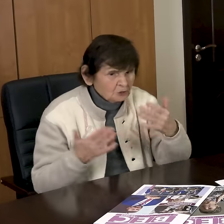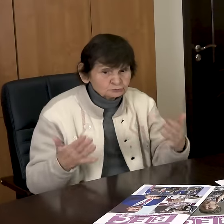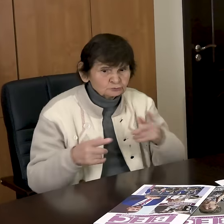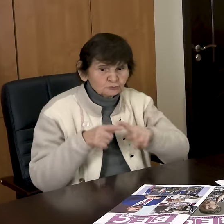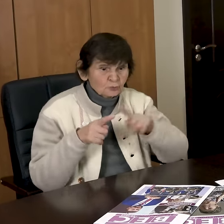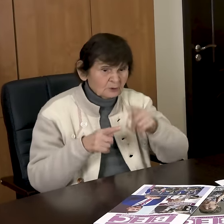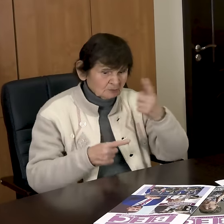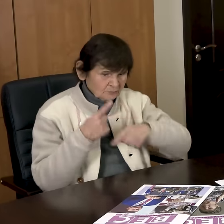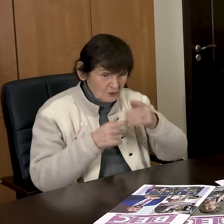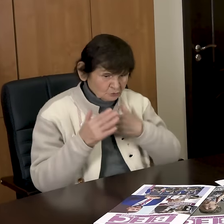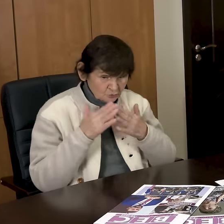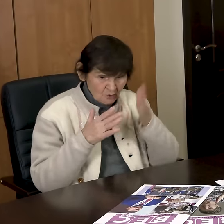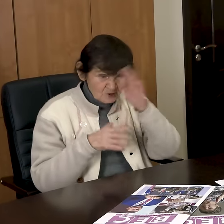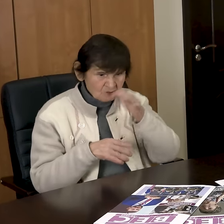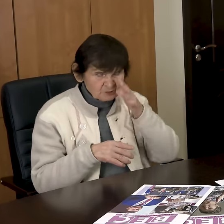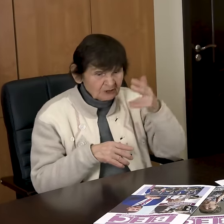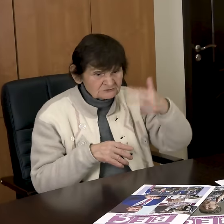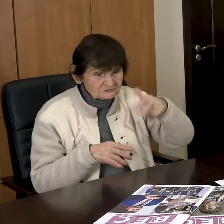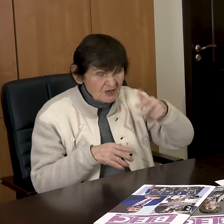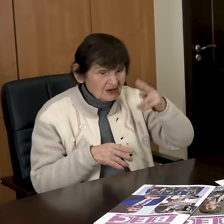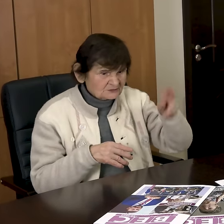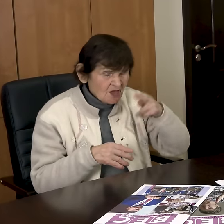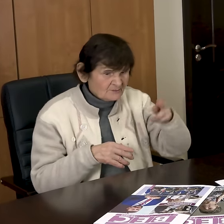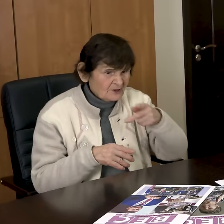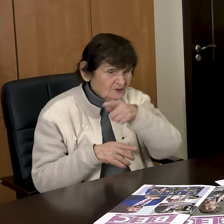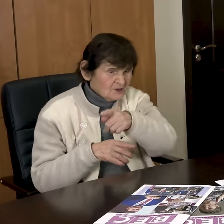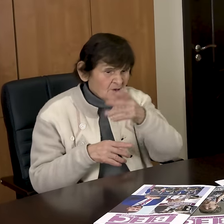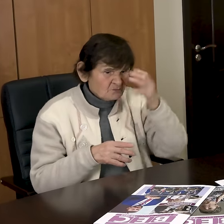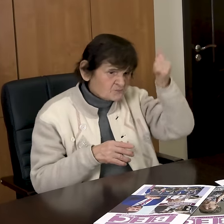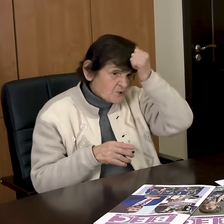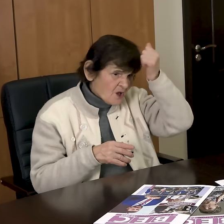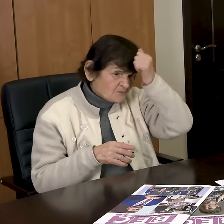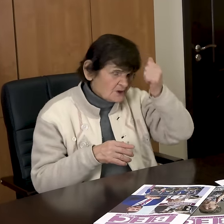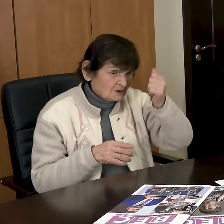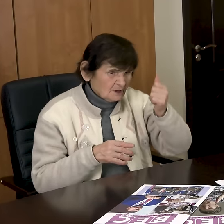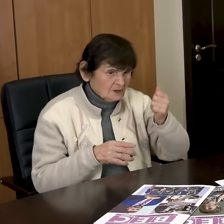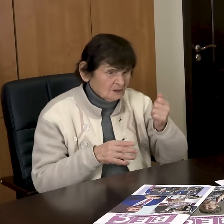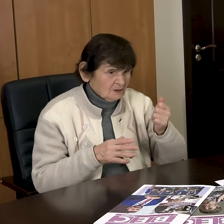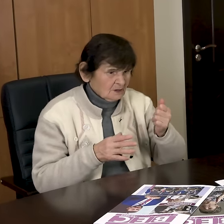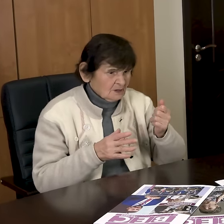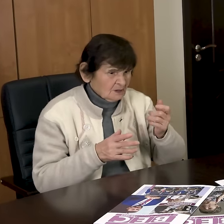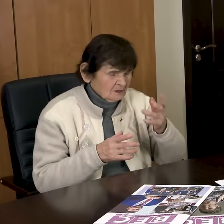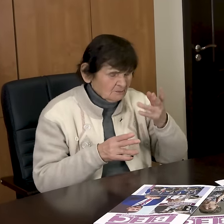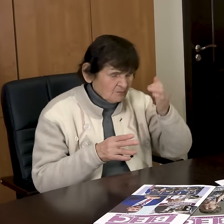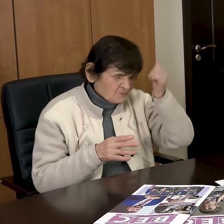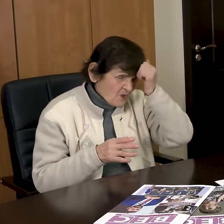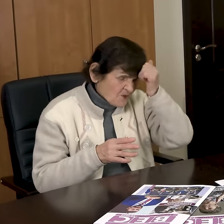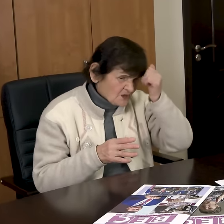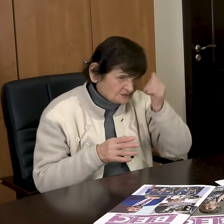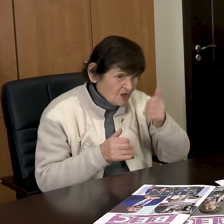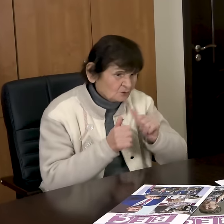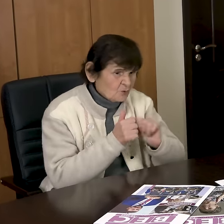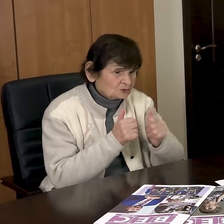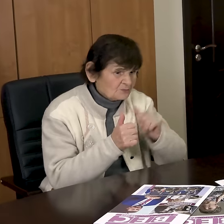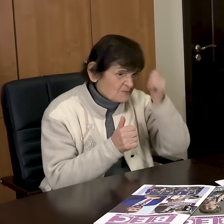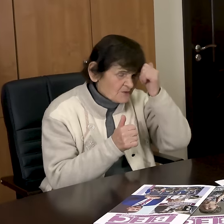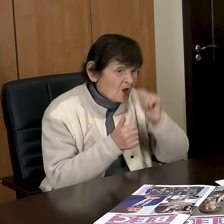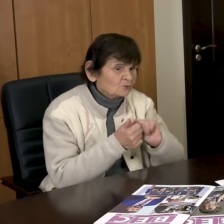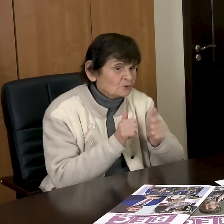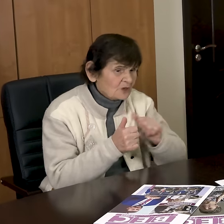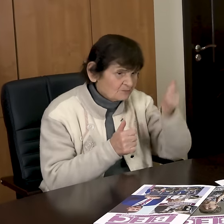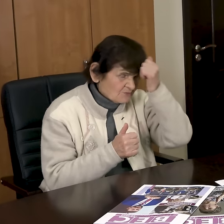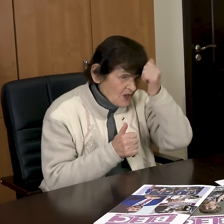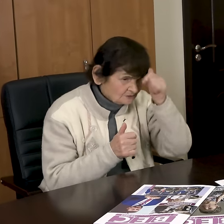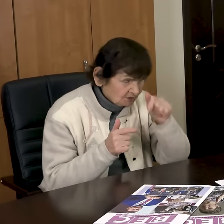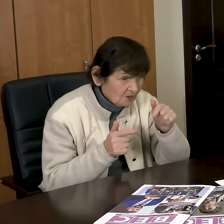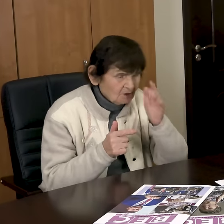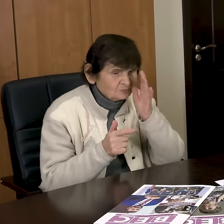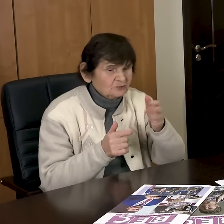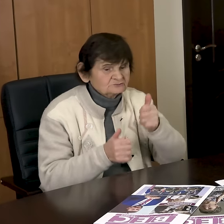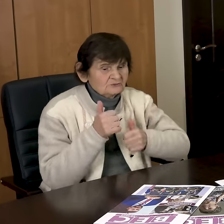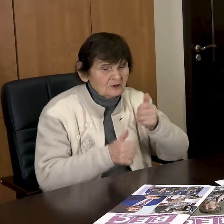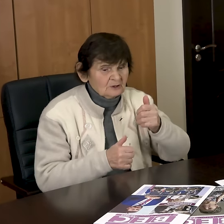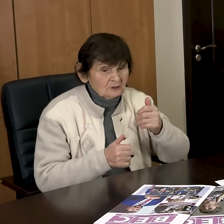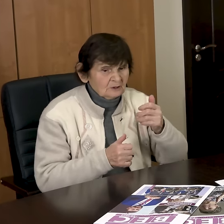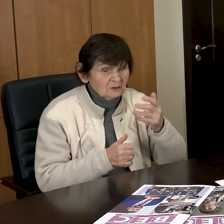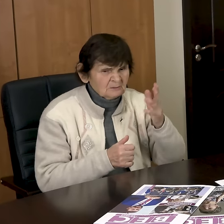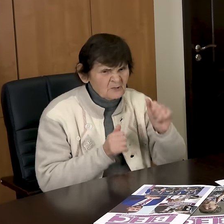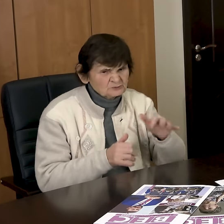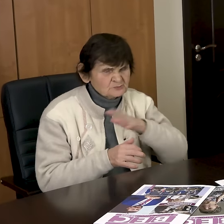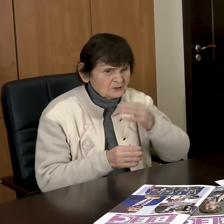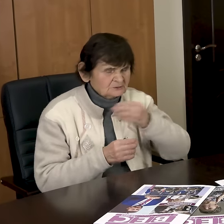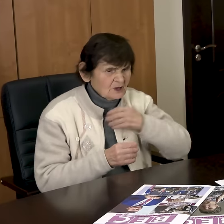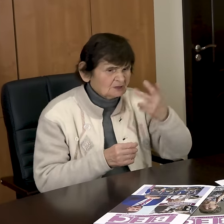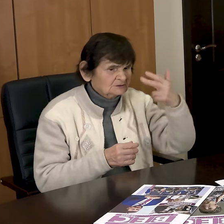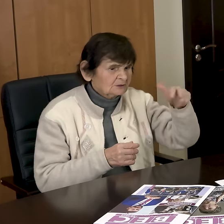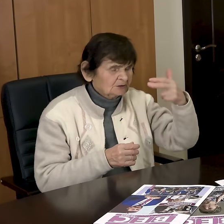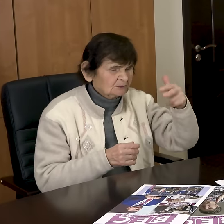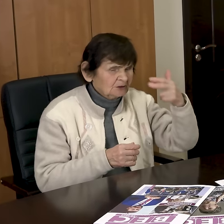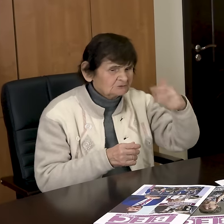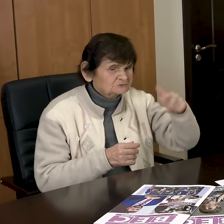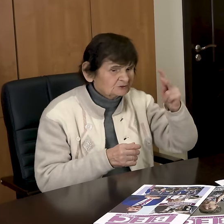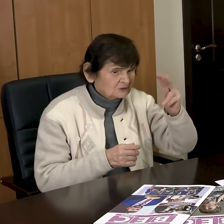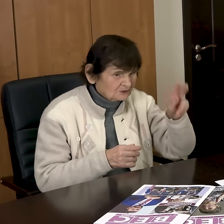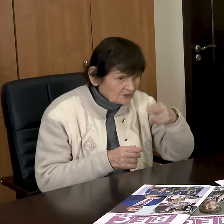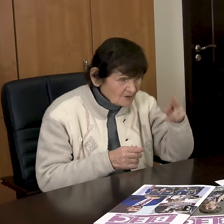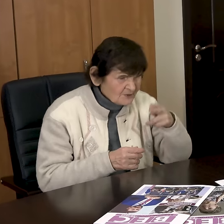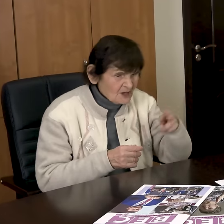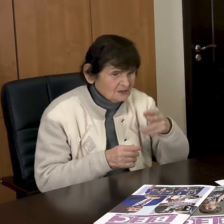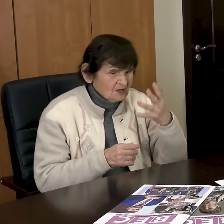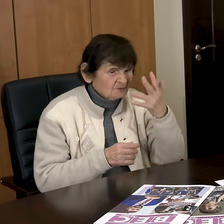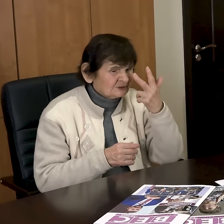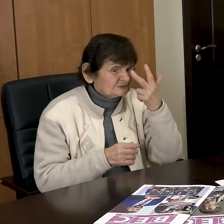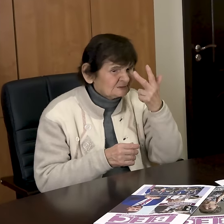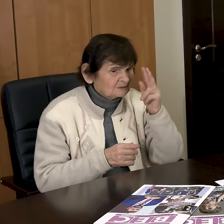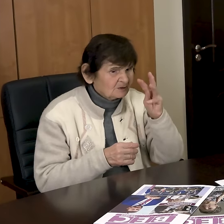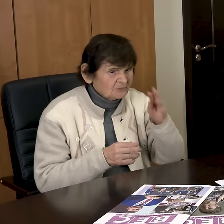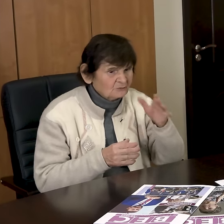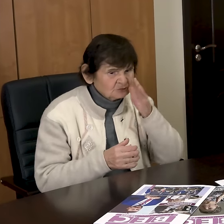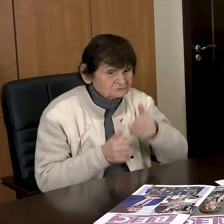December 30 - I will return home - there will be competitions - 3 km races.